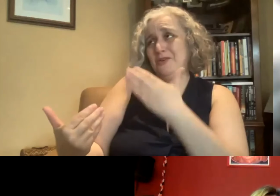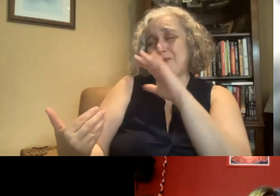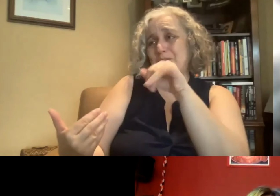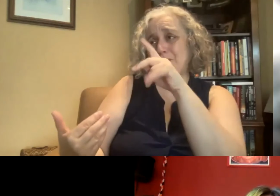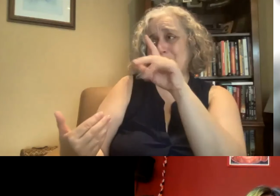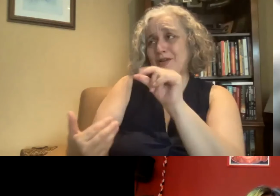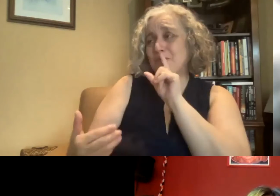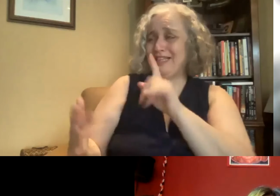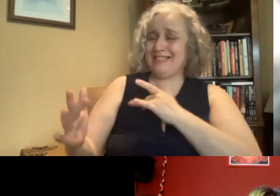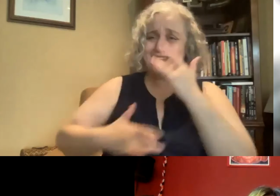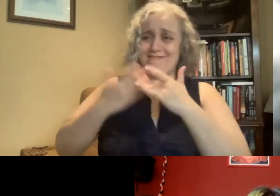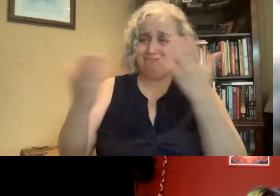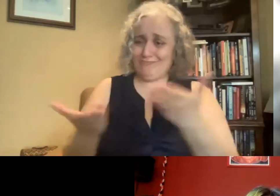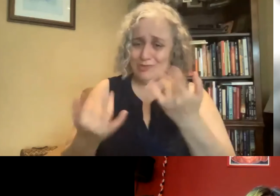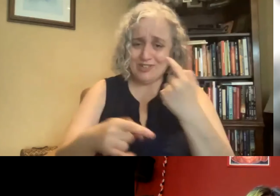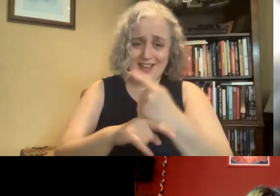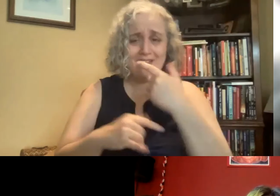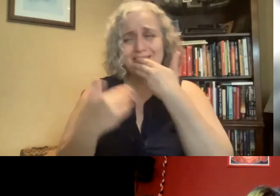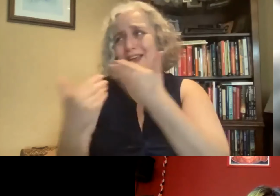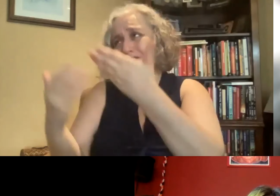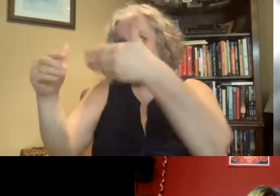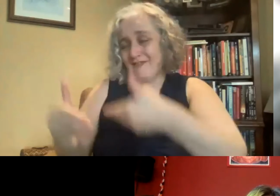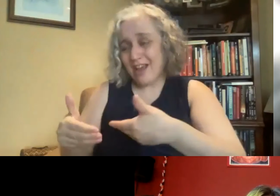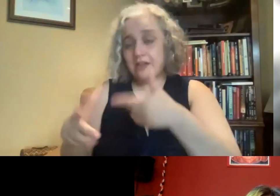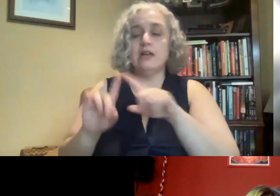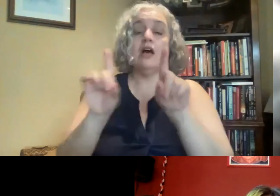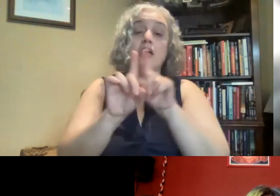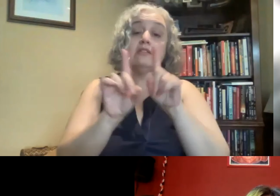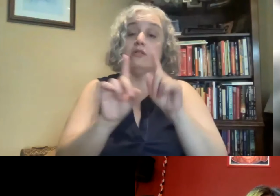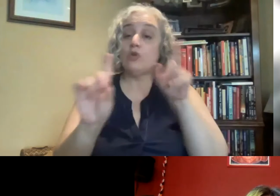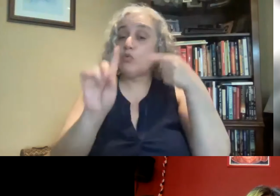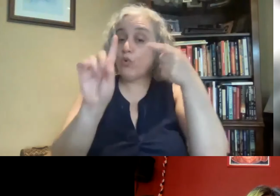today. Thanks for inviting me. Jutta Treviranus: What we want to talk about is